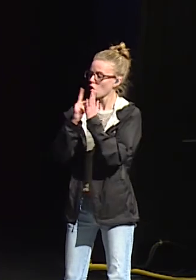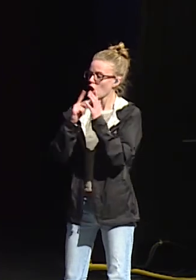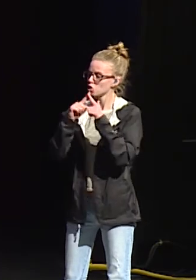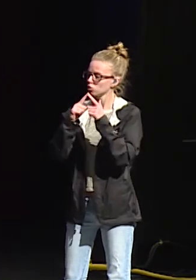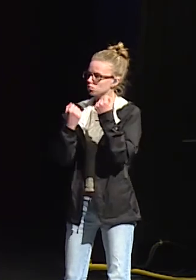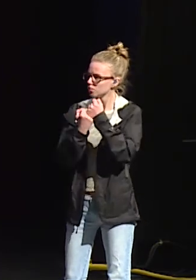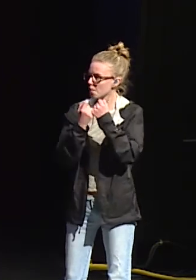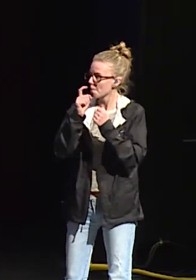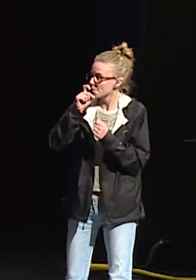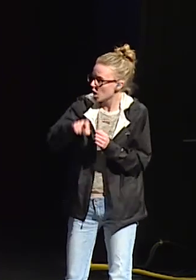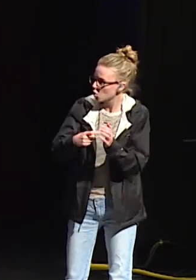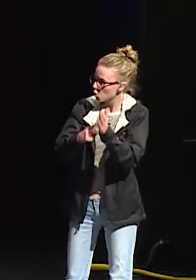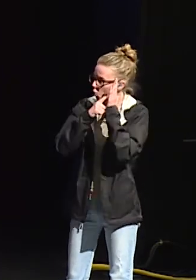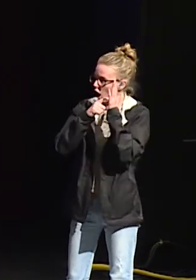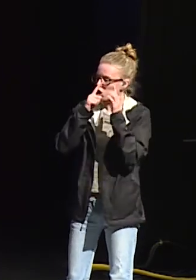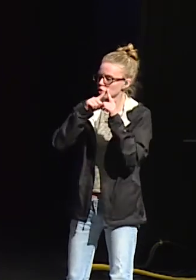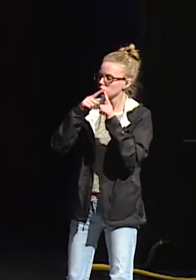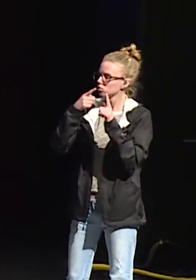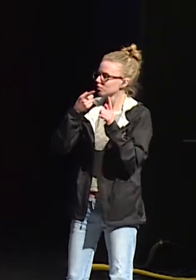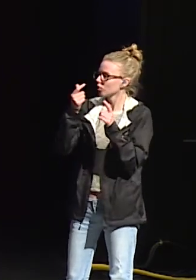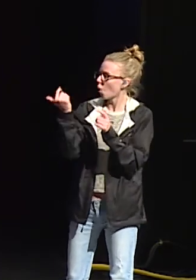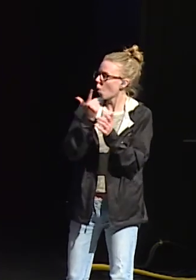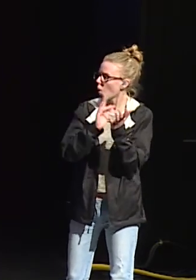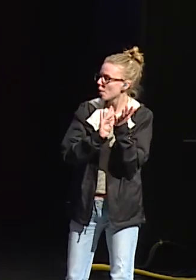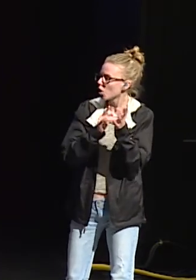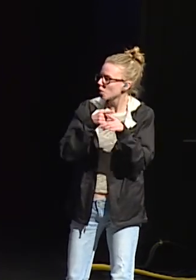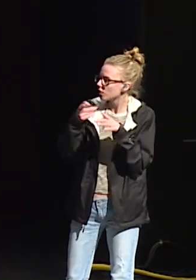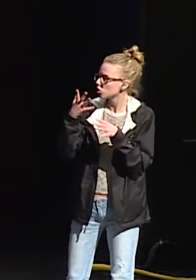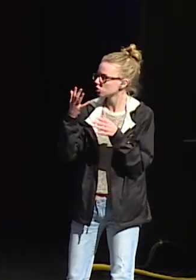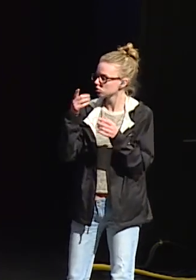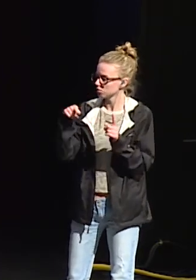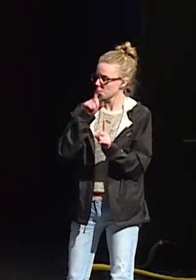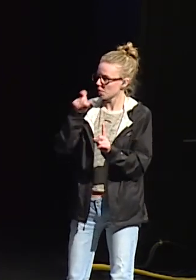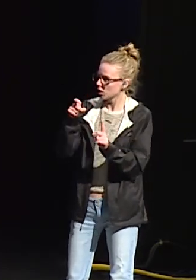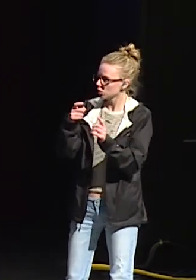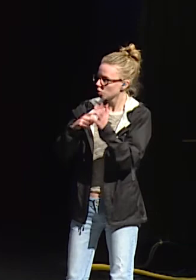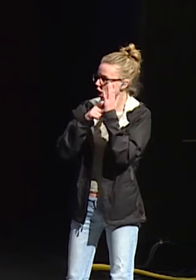will they support the necessary resources